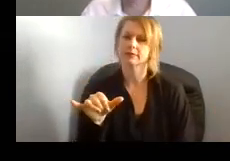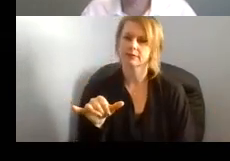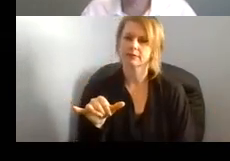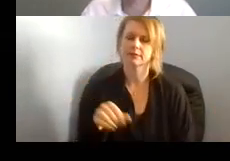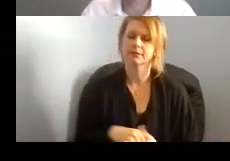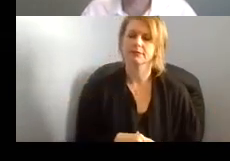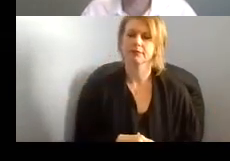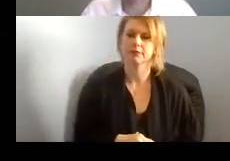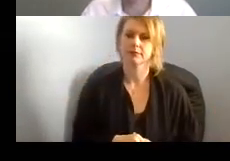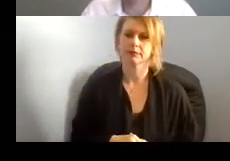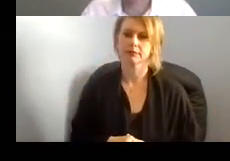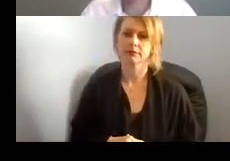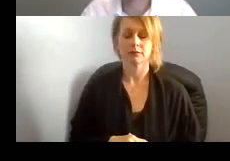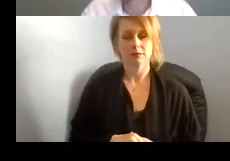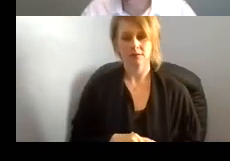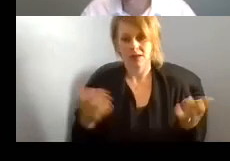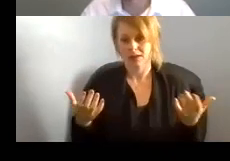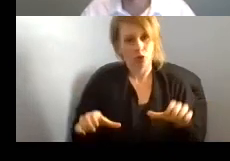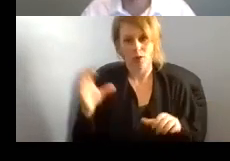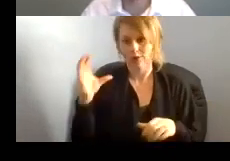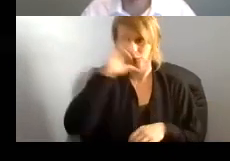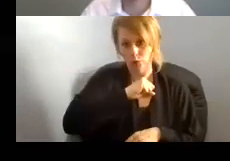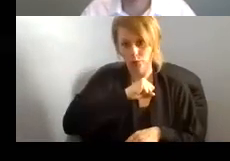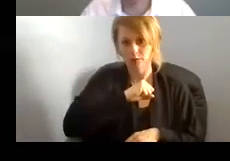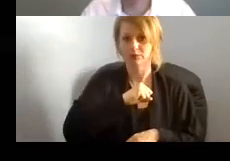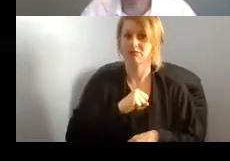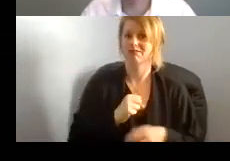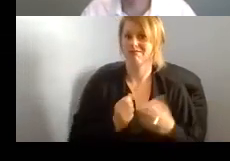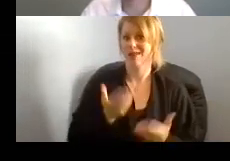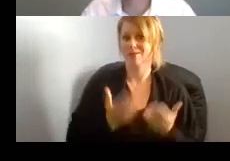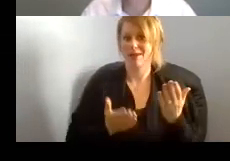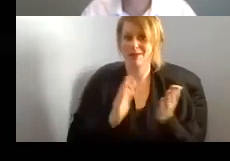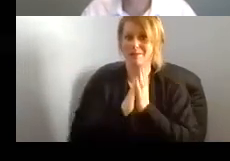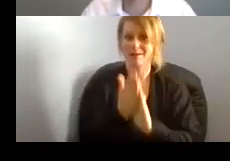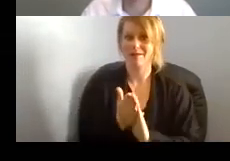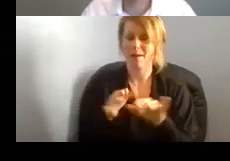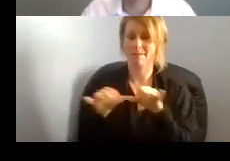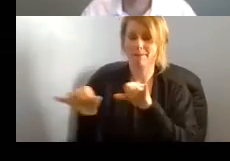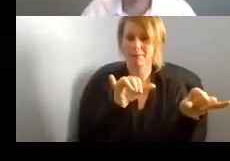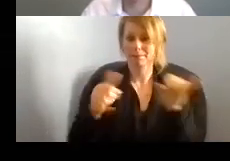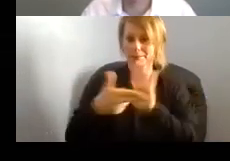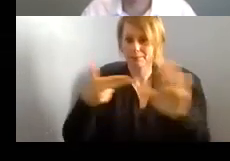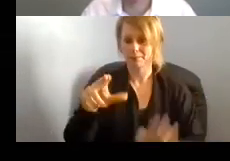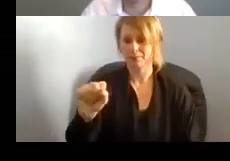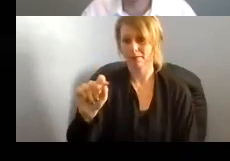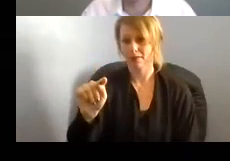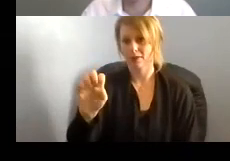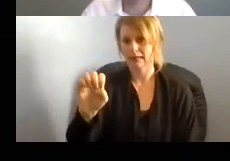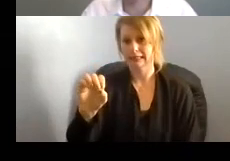result in assumptions that lead to stereotypes that cloud our perceptions and make us miss opportunities to be helpful.